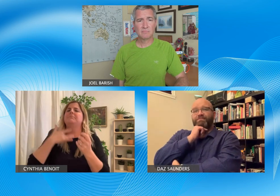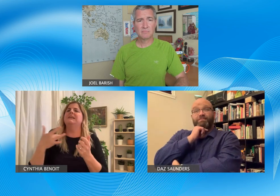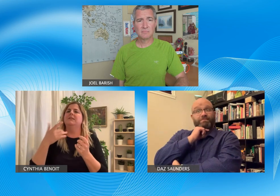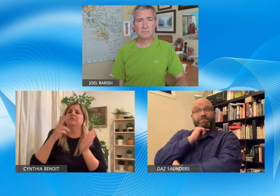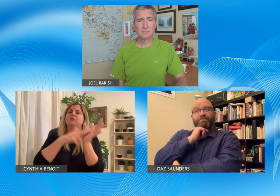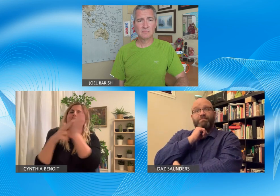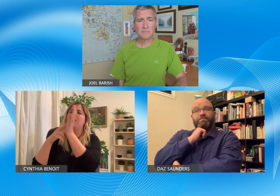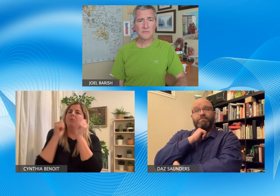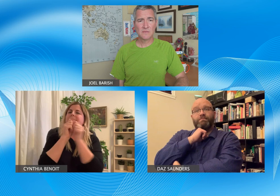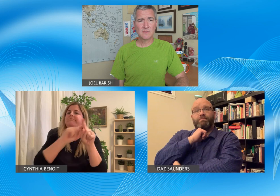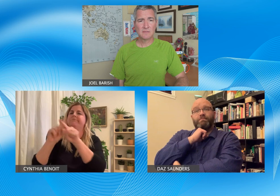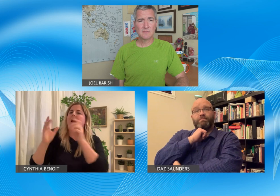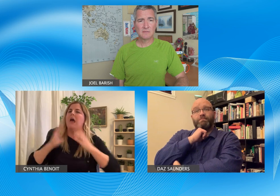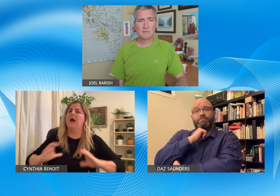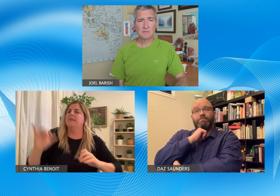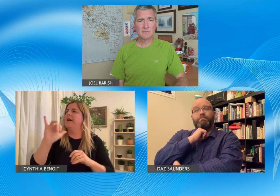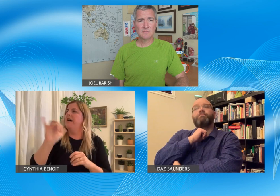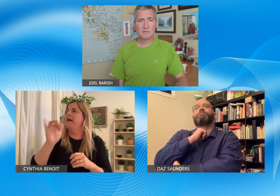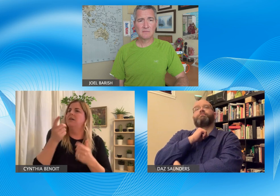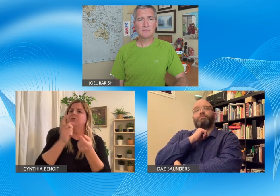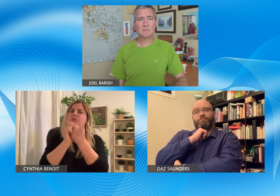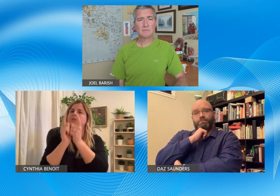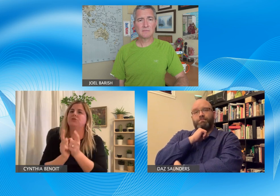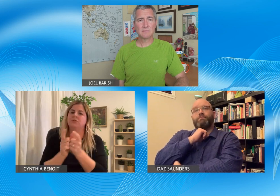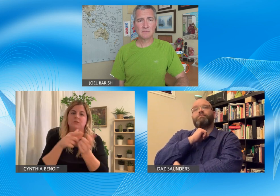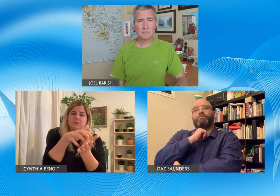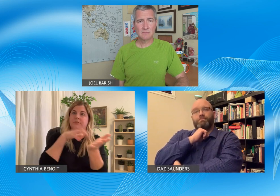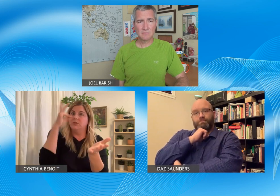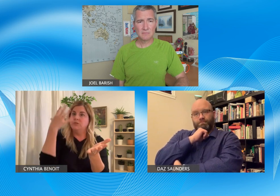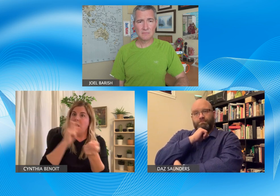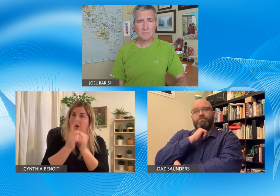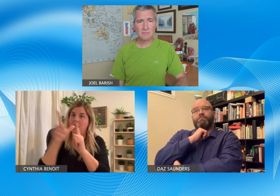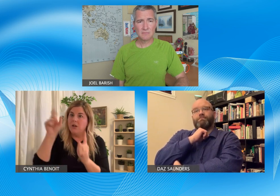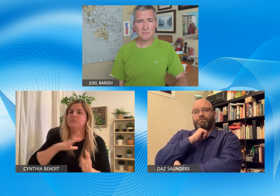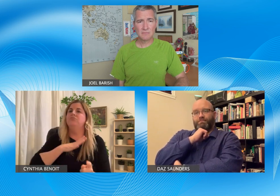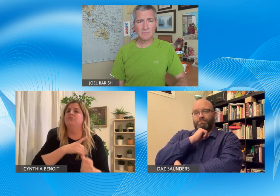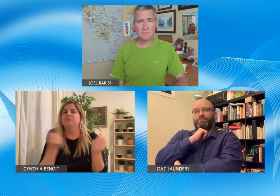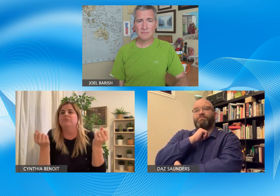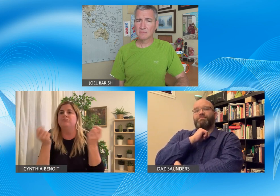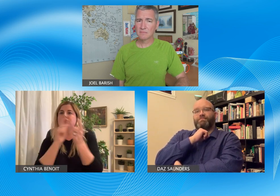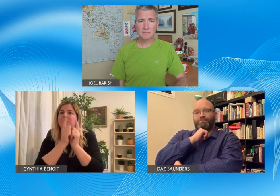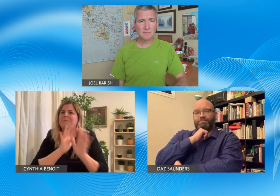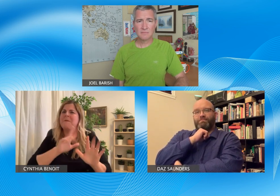You would typically see more of these videos of LSQ, produced by translations from French.